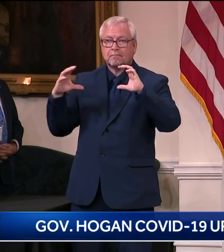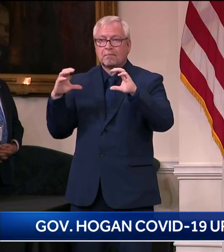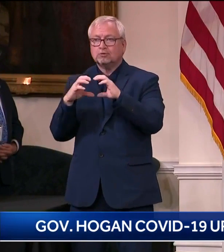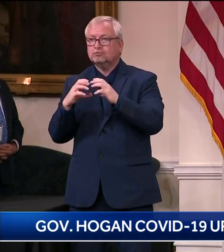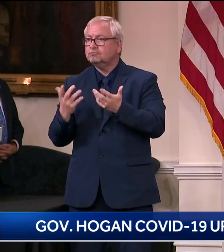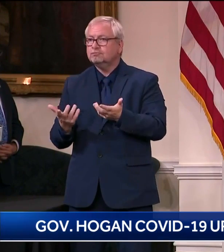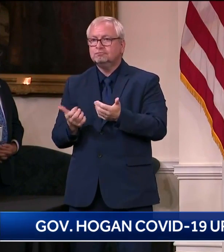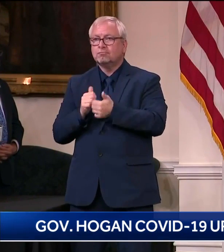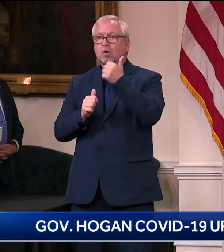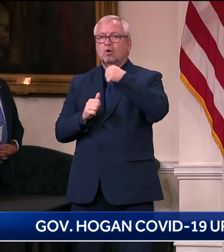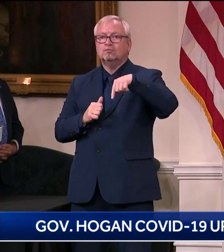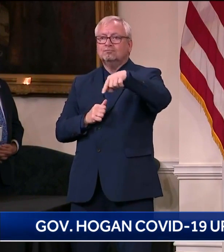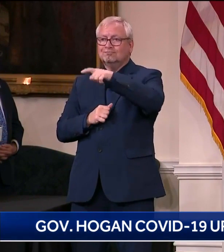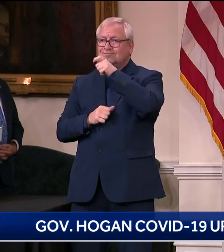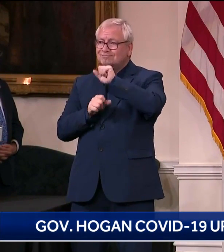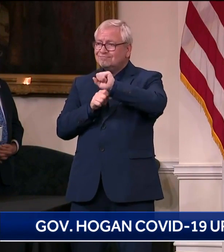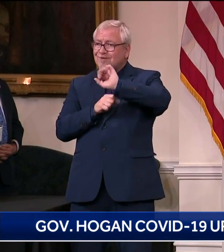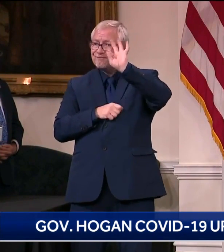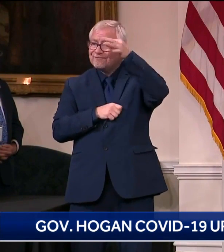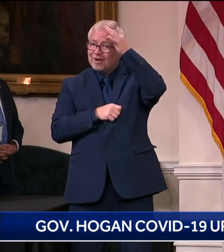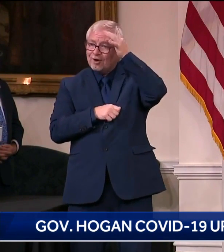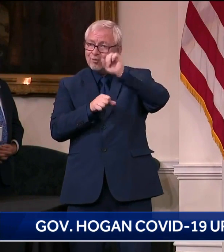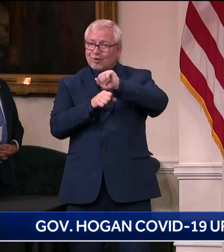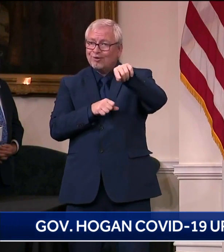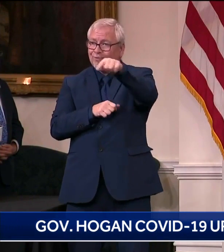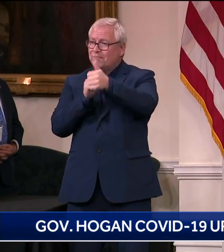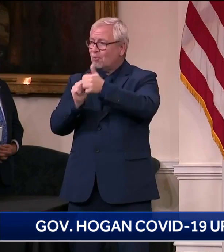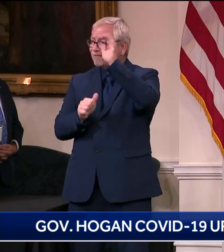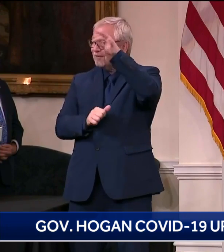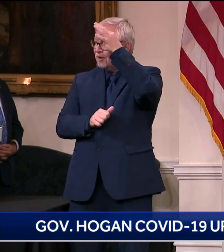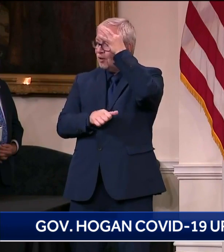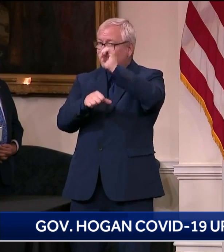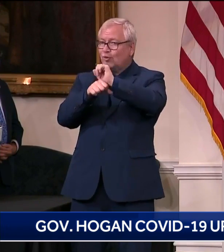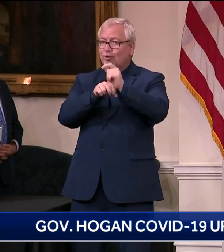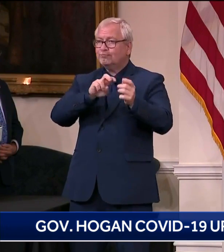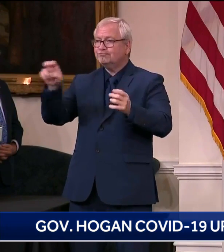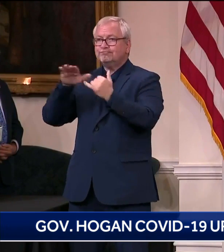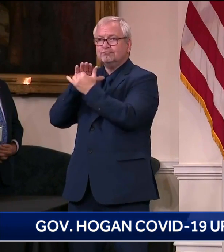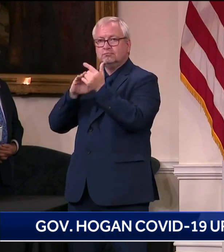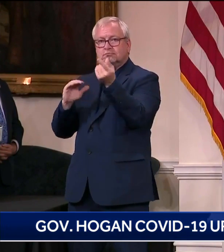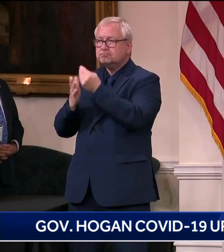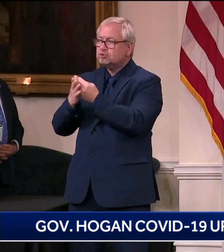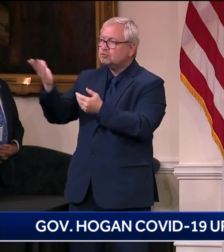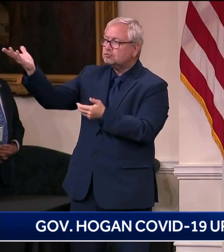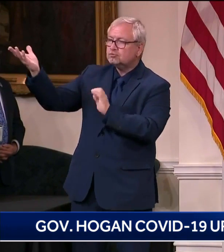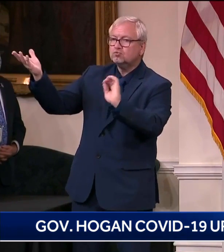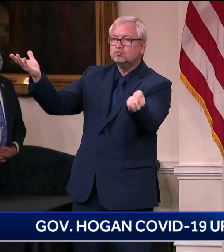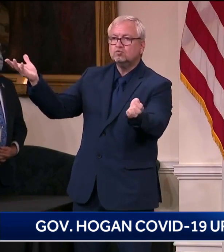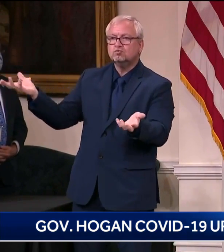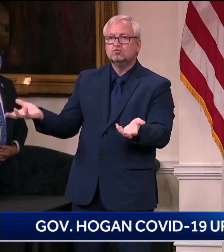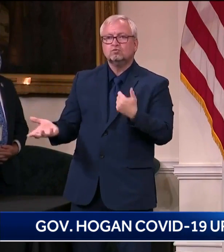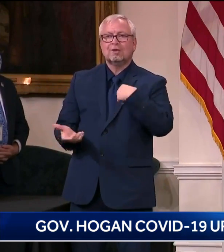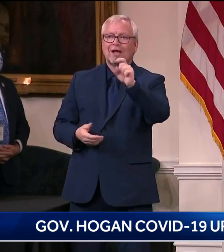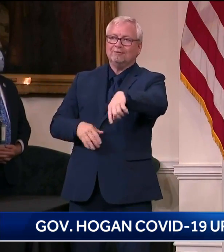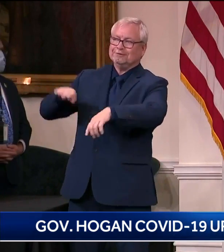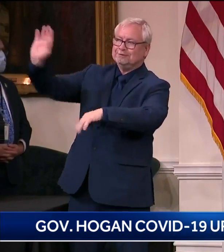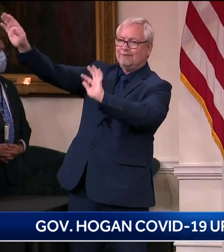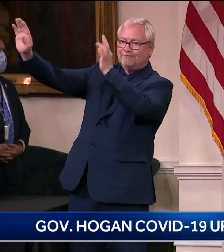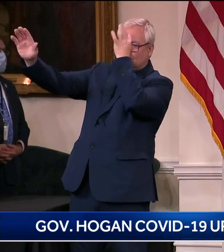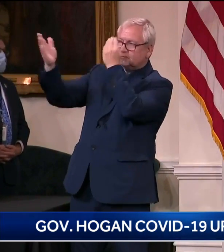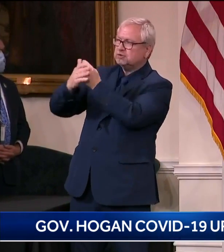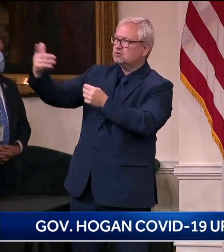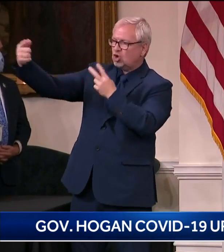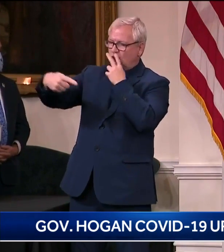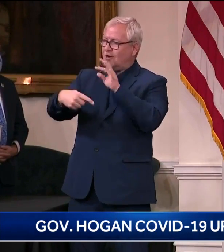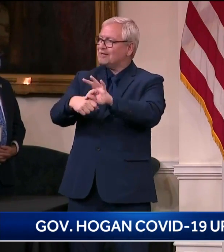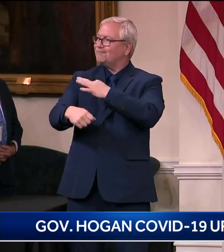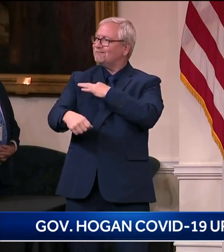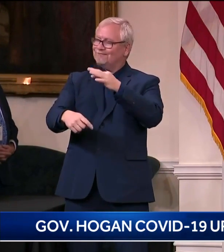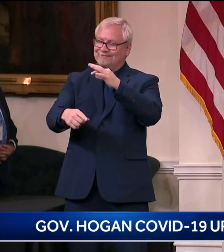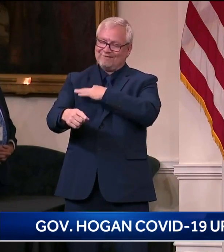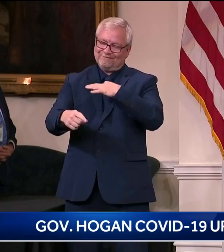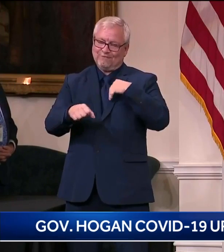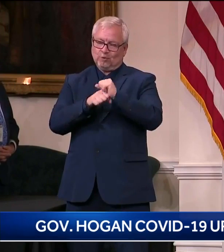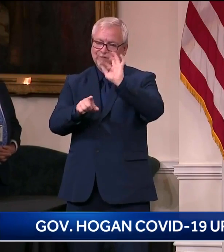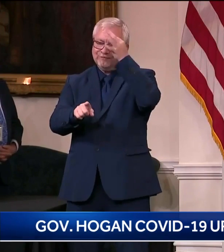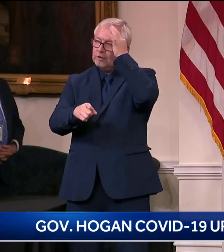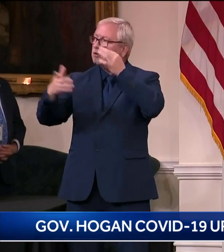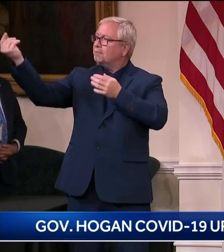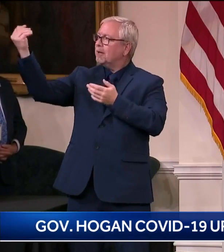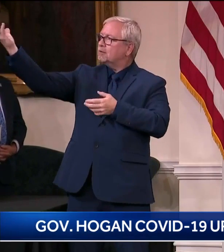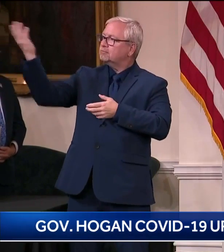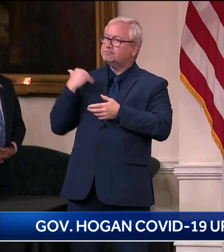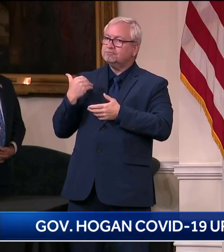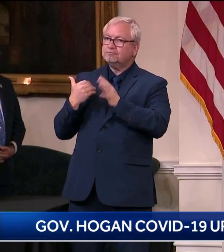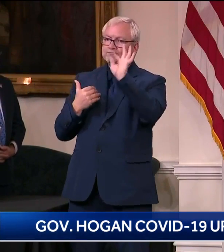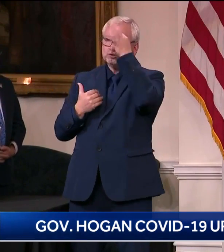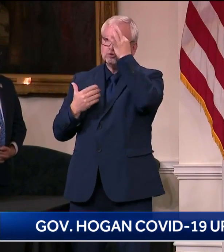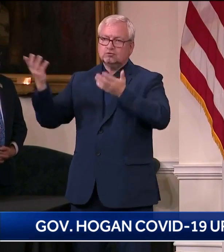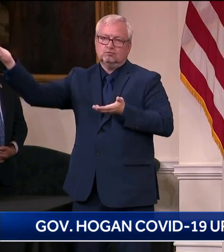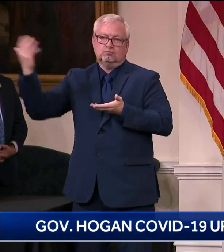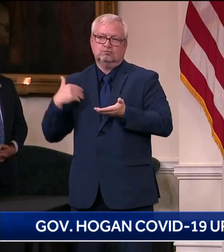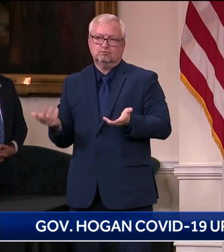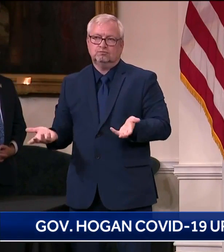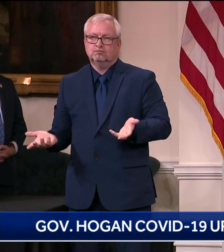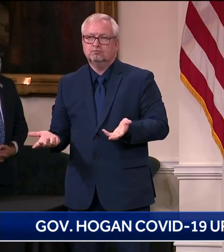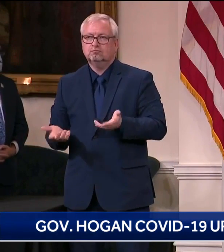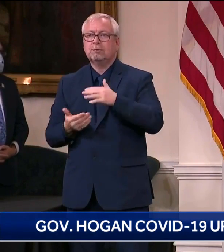MY PUSH THAT WASN’T SUCCESSFUL WAS TO GET THE FEDERAL GOVERNMENT TO PAY THEIR FAIR SHARE, BECAUSE A MAJORITY OF THE METR ARE FEDERAL EMPLOYEES.